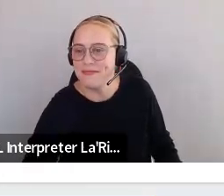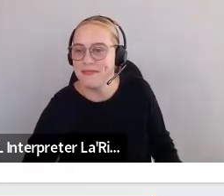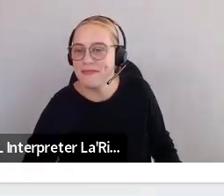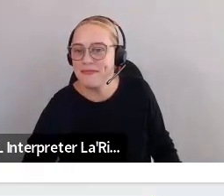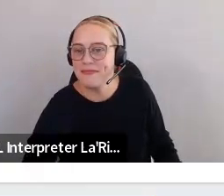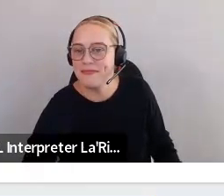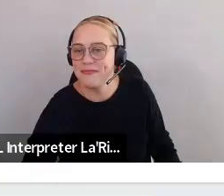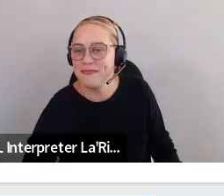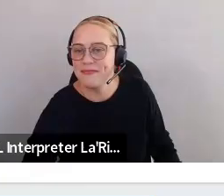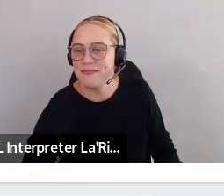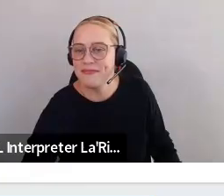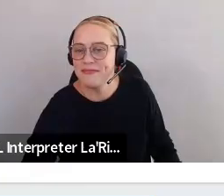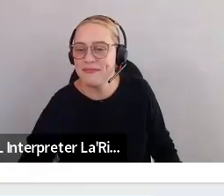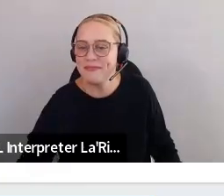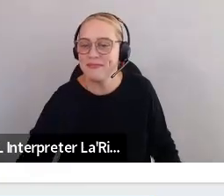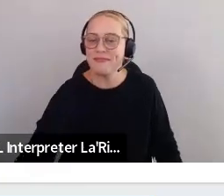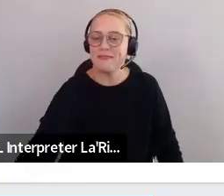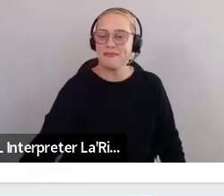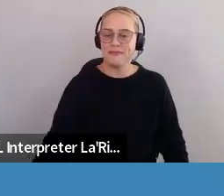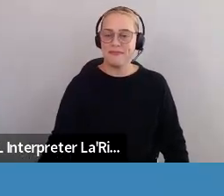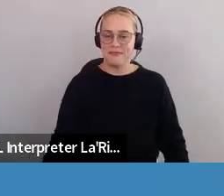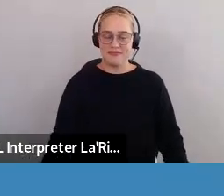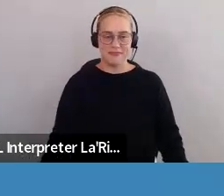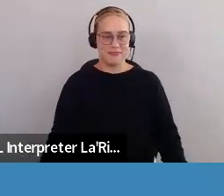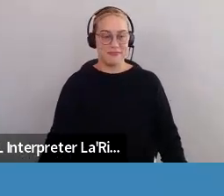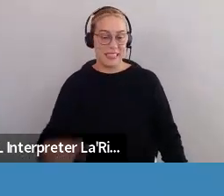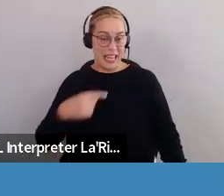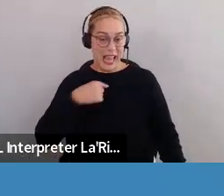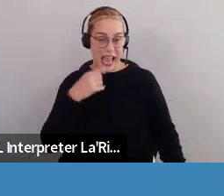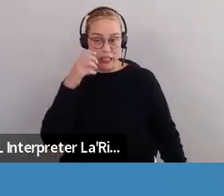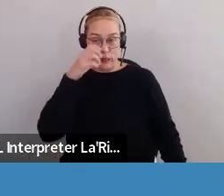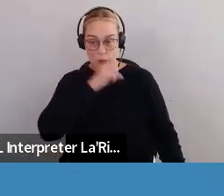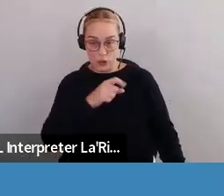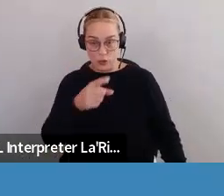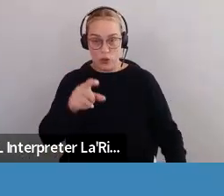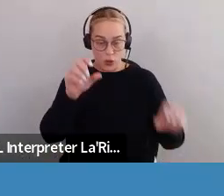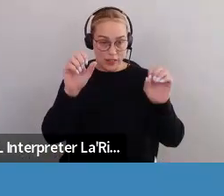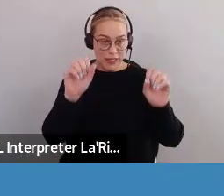Let me change This up.